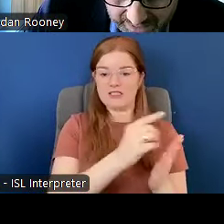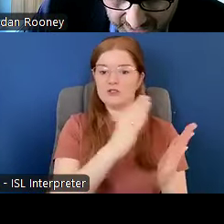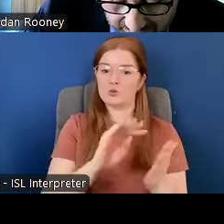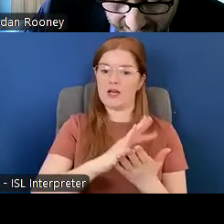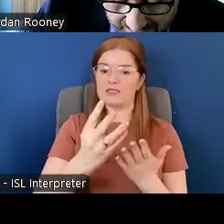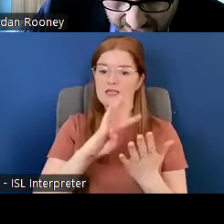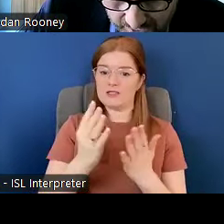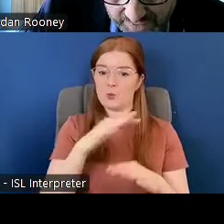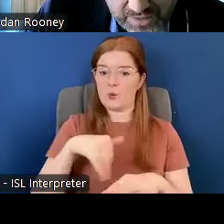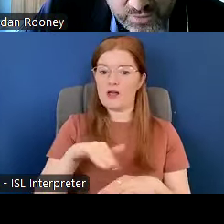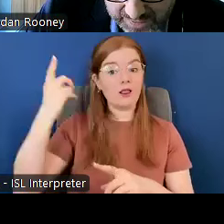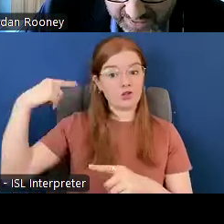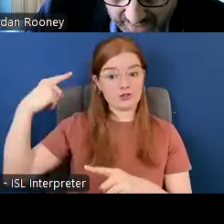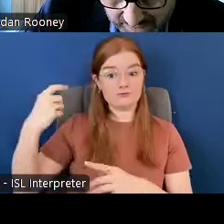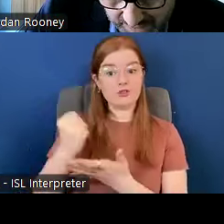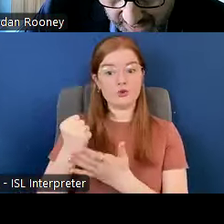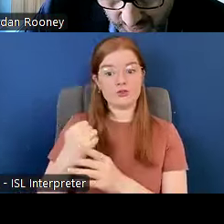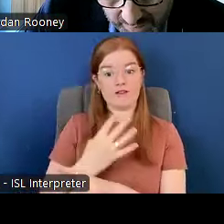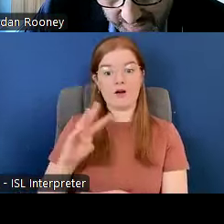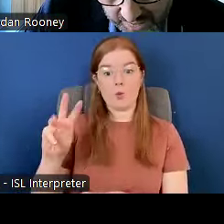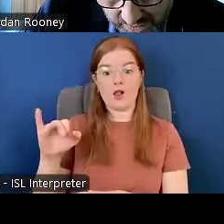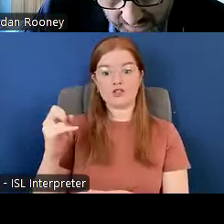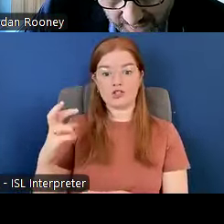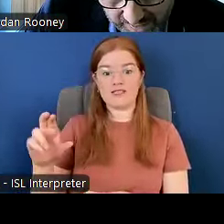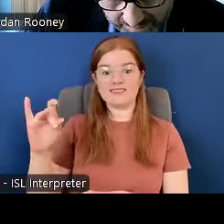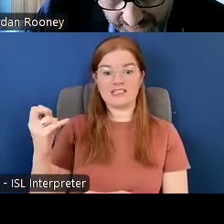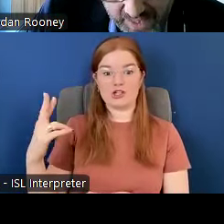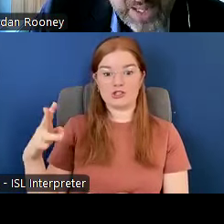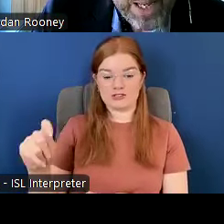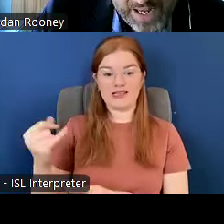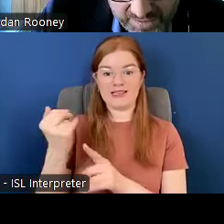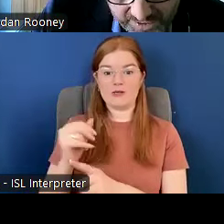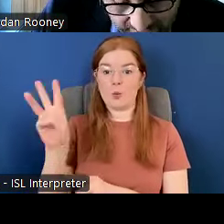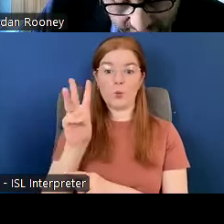in London as students of Walter Sickert at the Westminster School of Art. Our story,